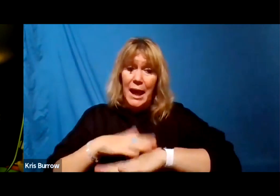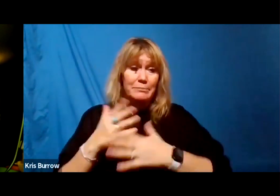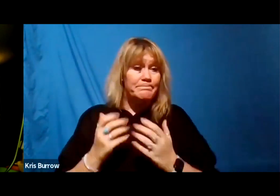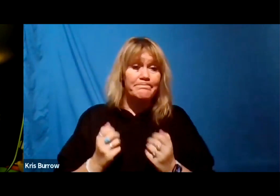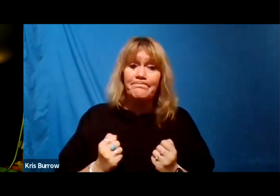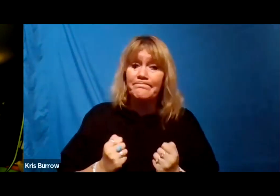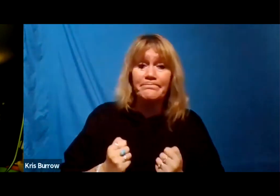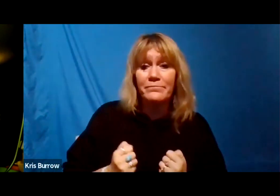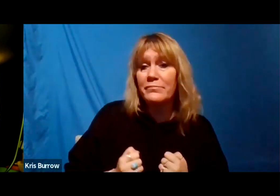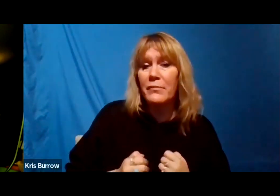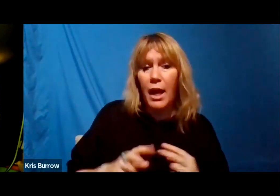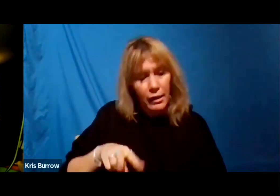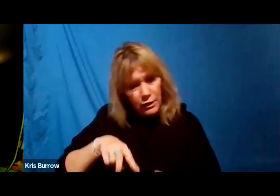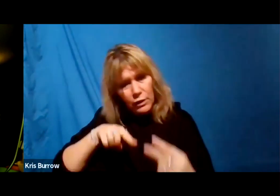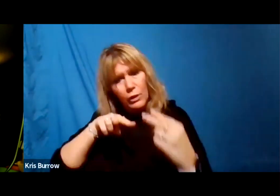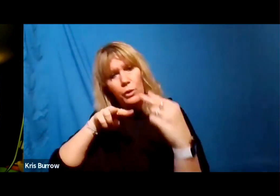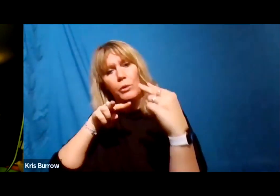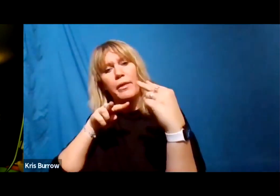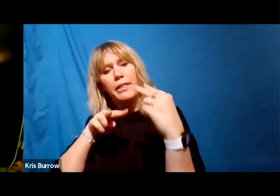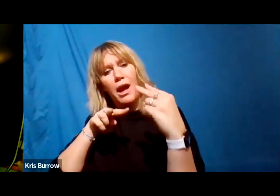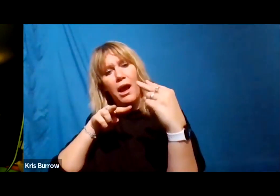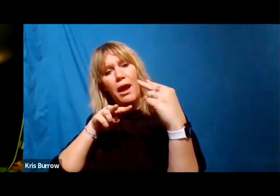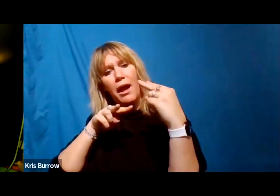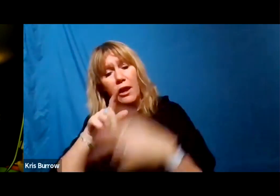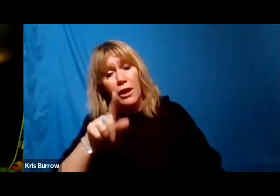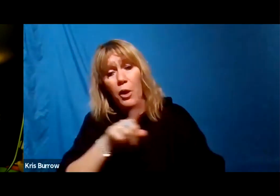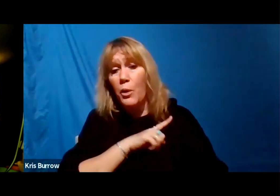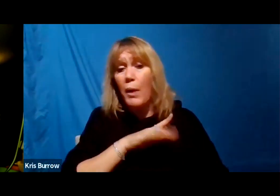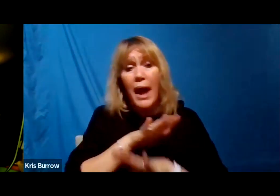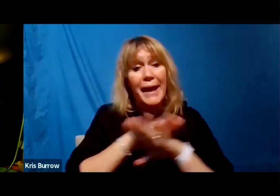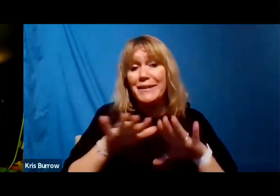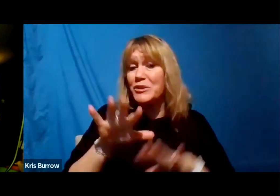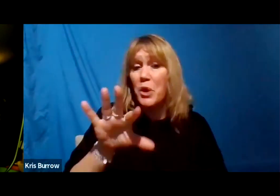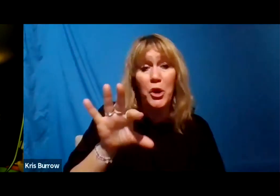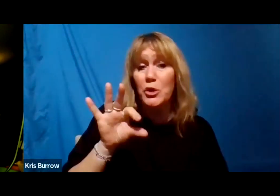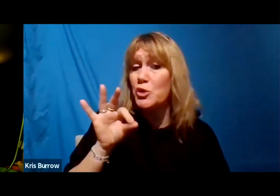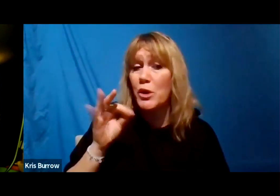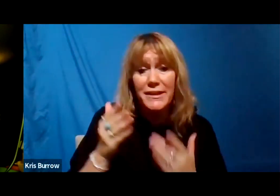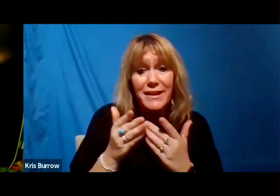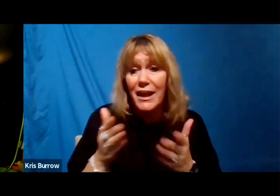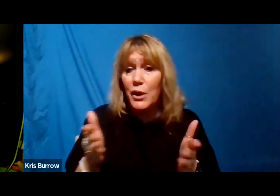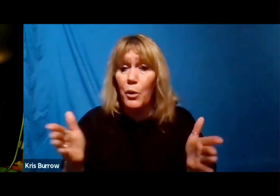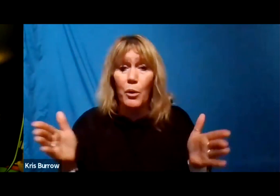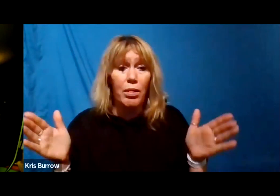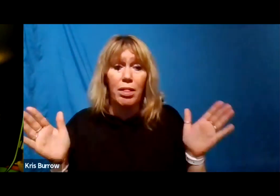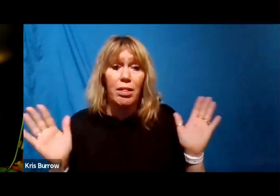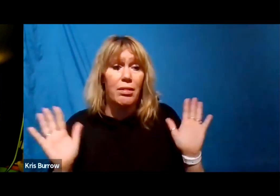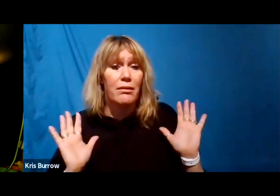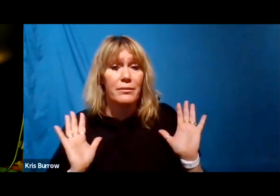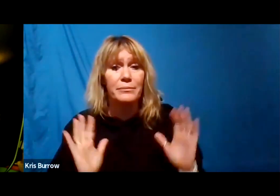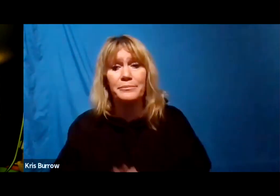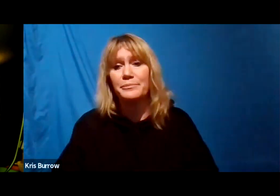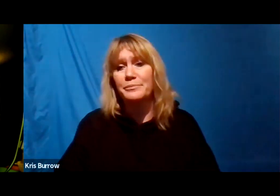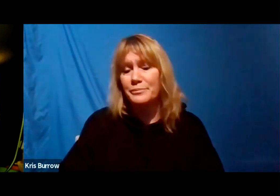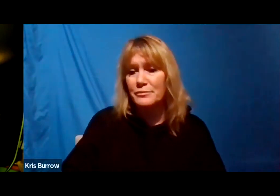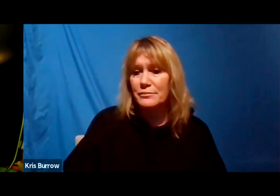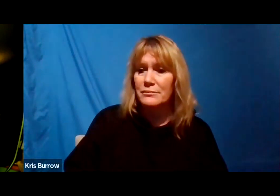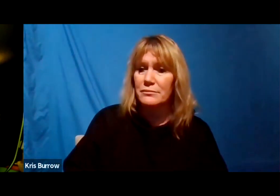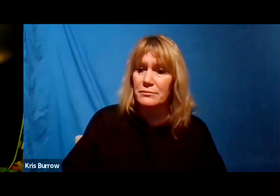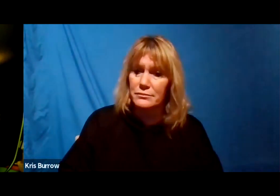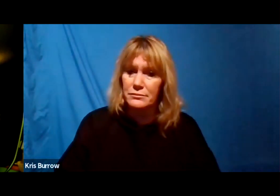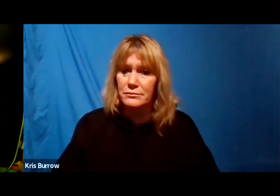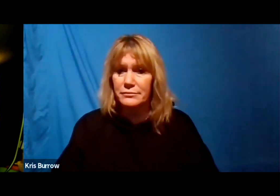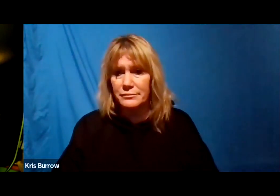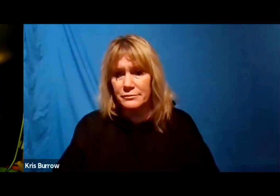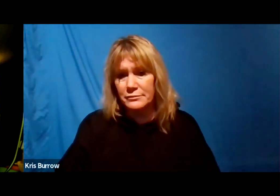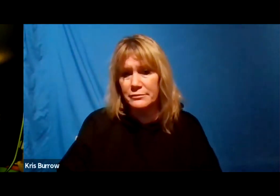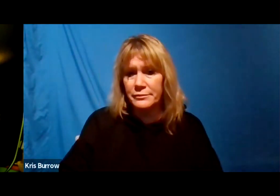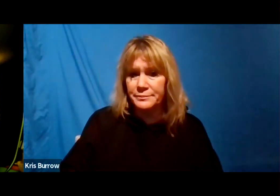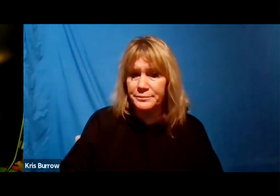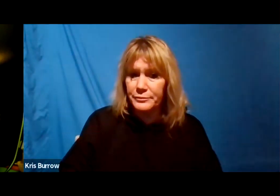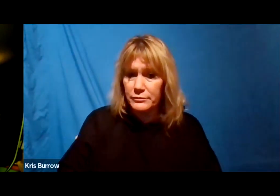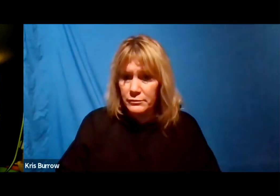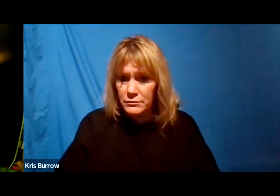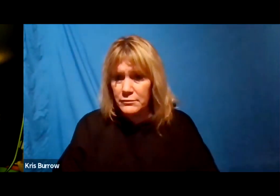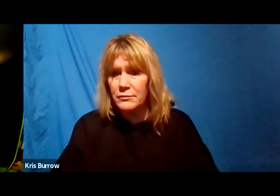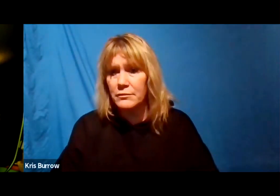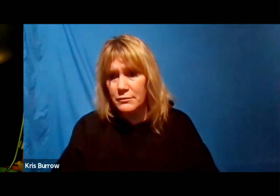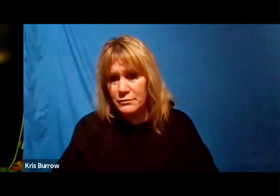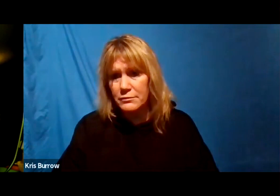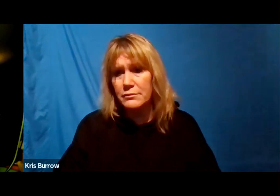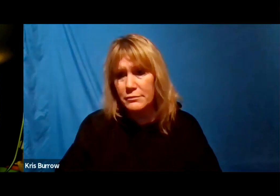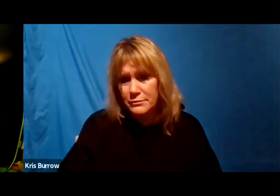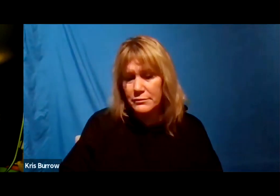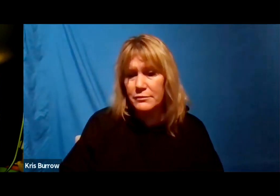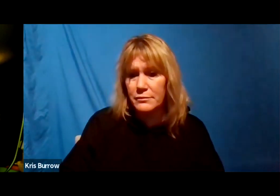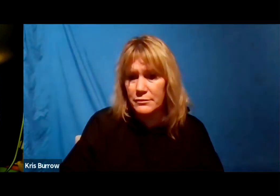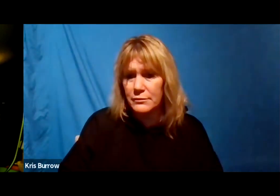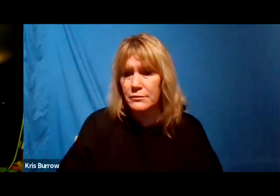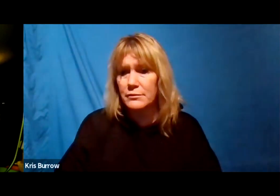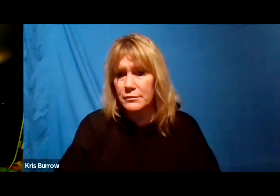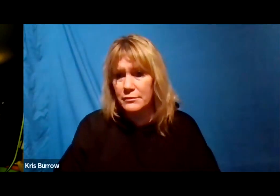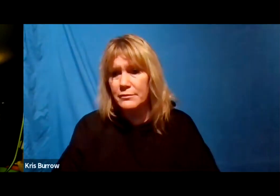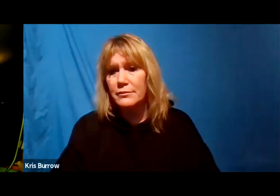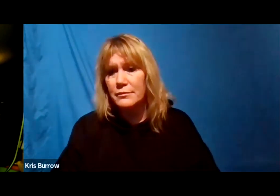And all the while the blood I bleed